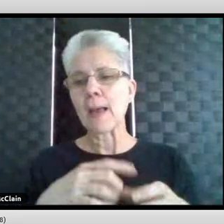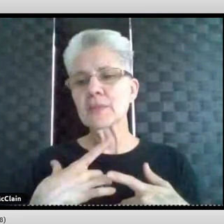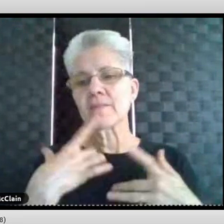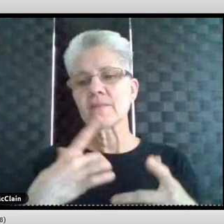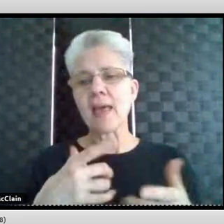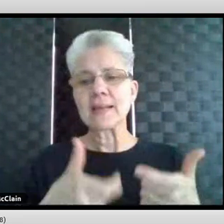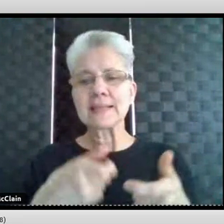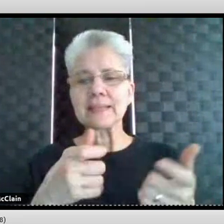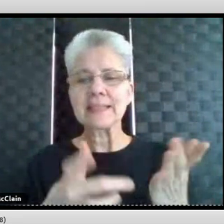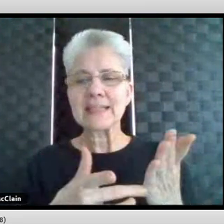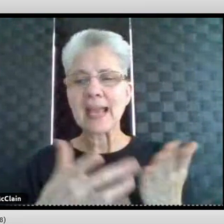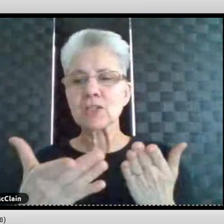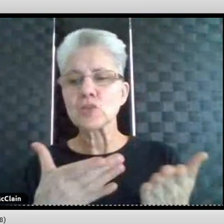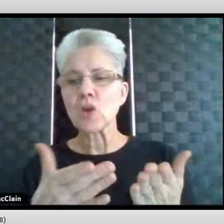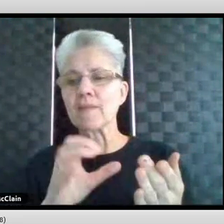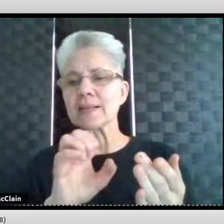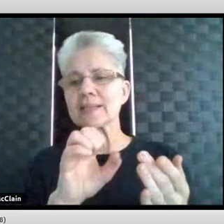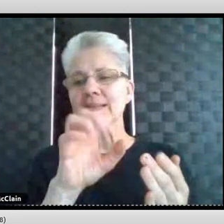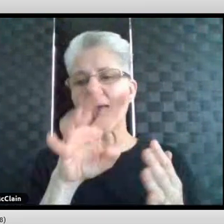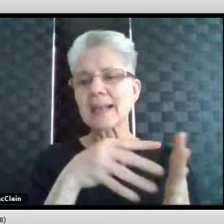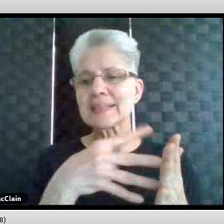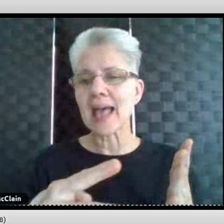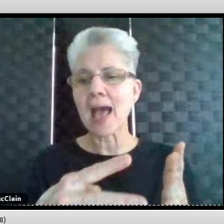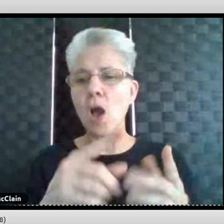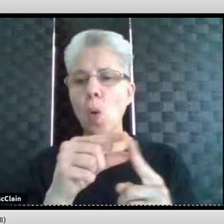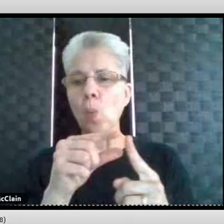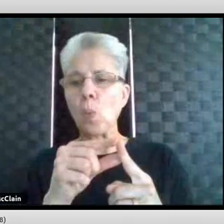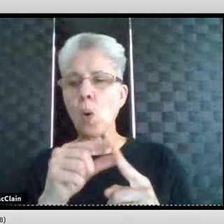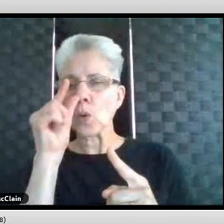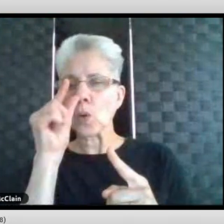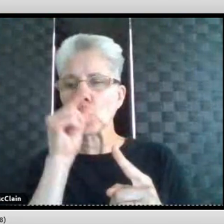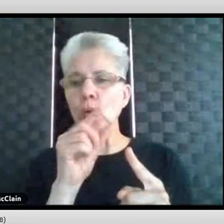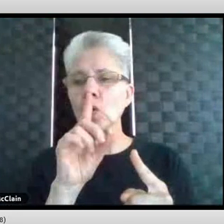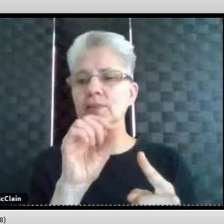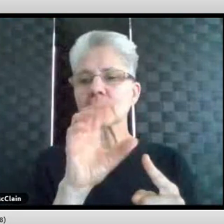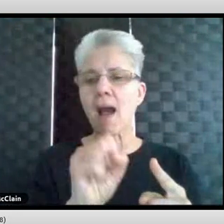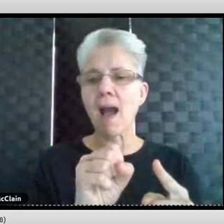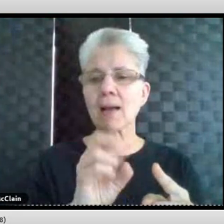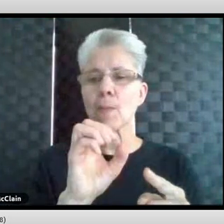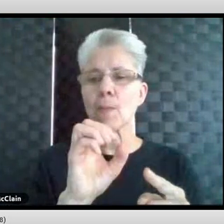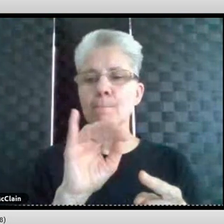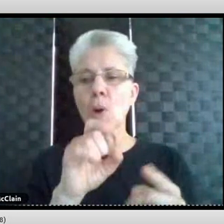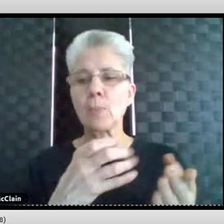Excel, Word, Google Docs, mobile services. The next question kind of leads